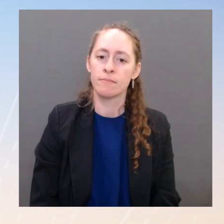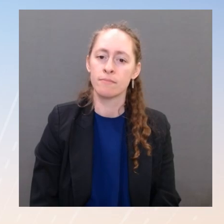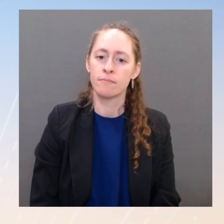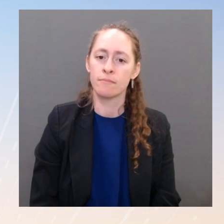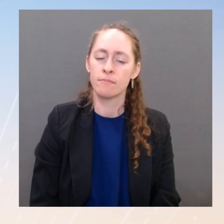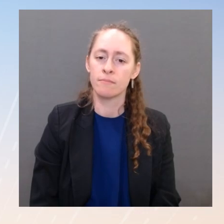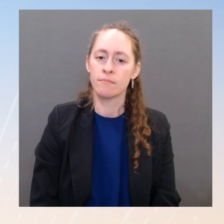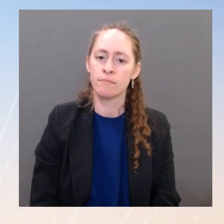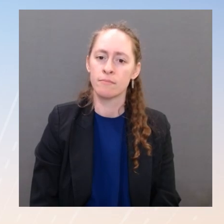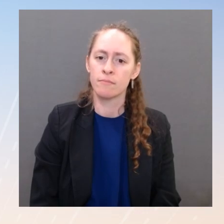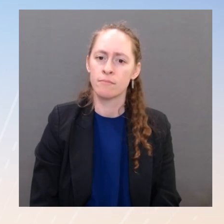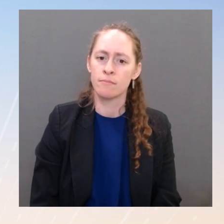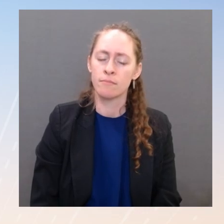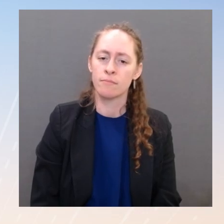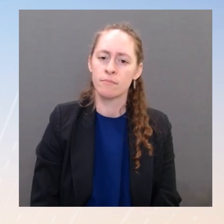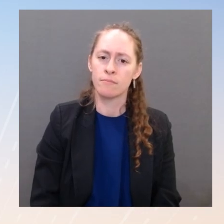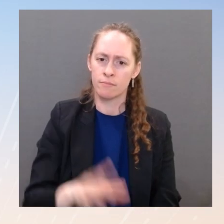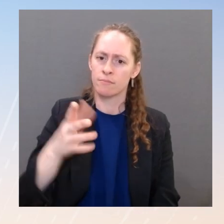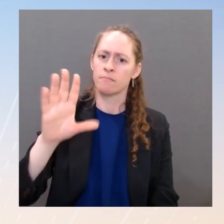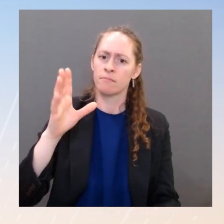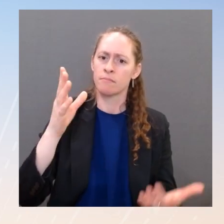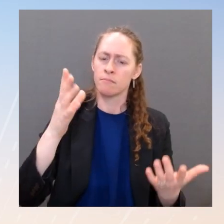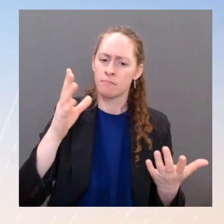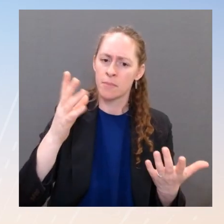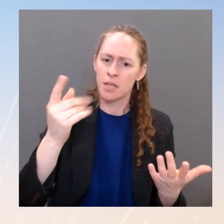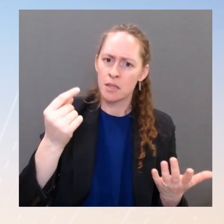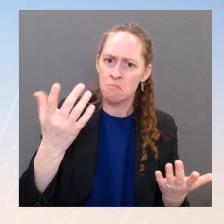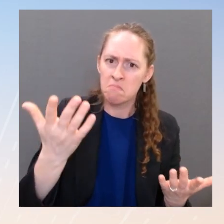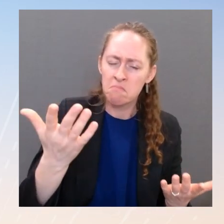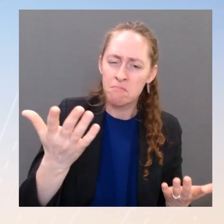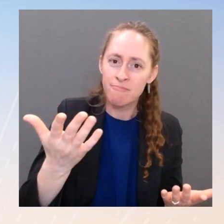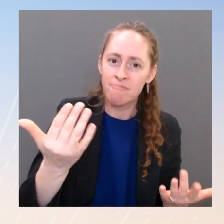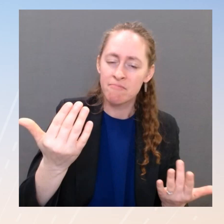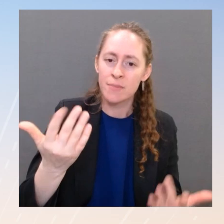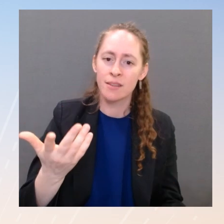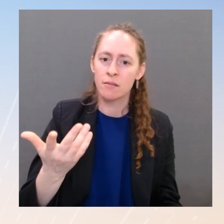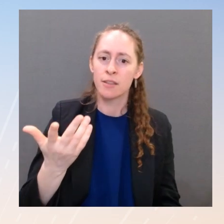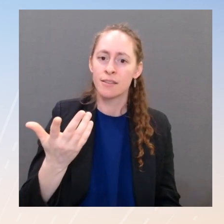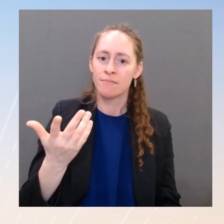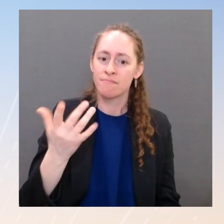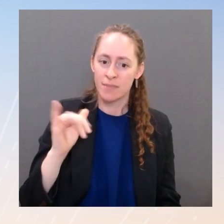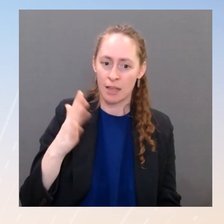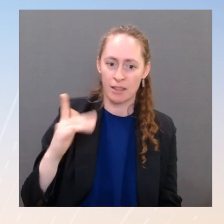The Press: Right. But the first has significance. Ms. Psaki: Okay. The Press: So, is this a signal